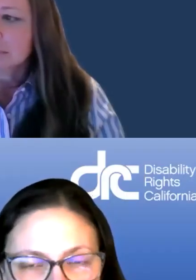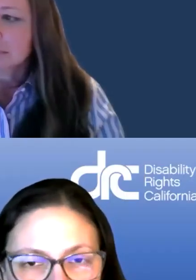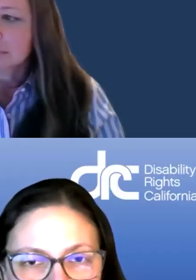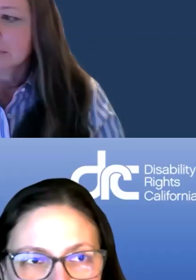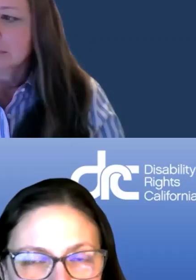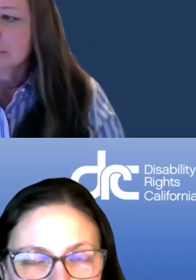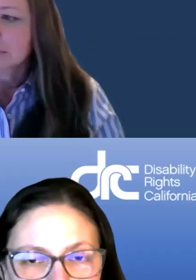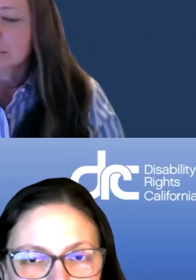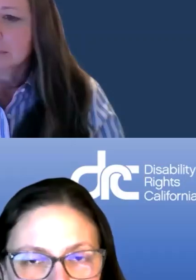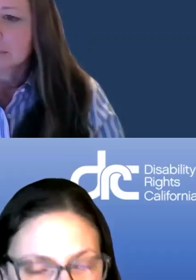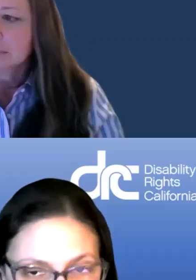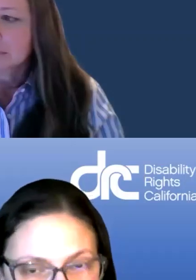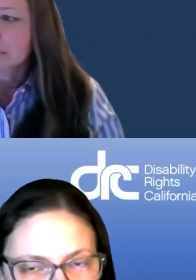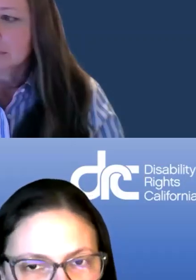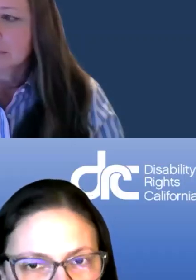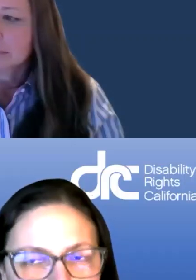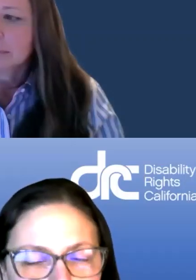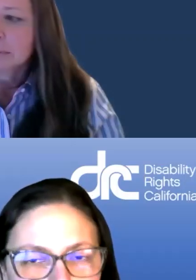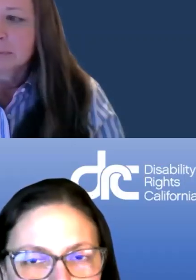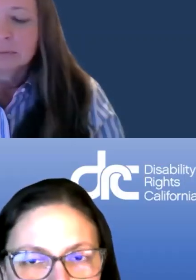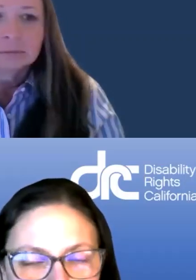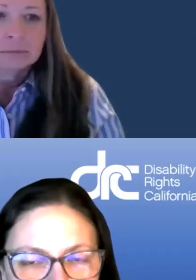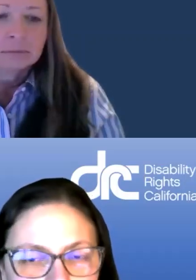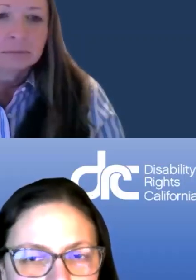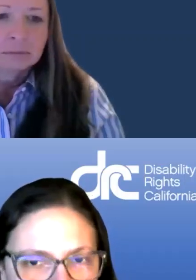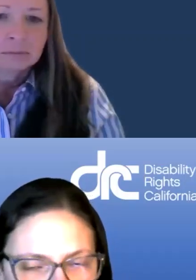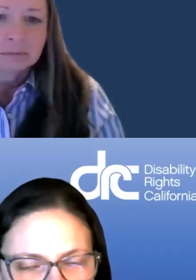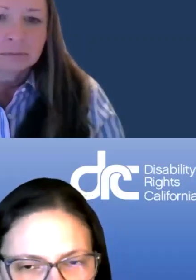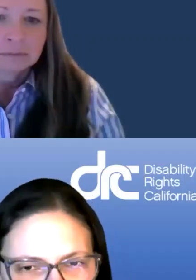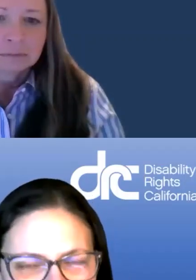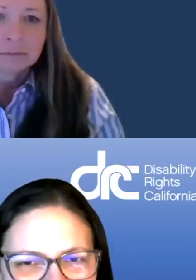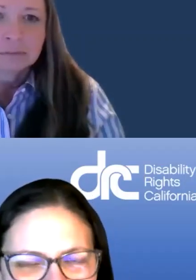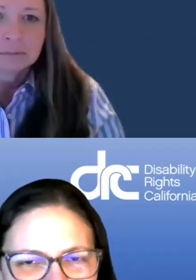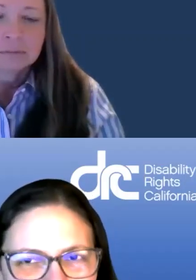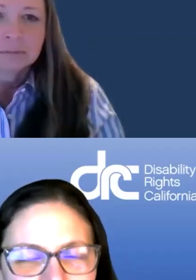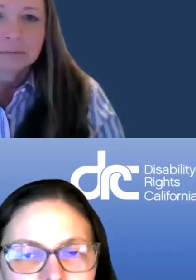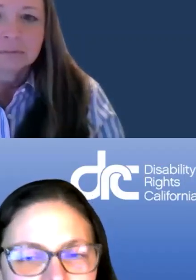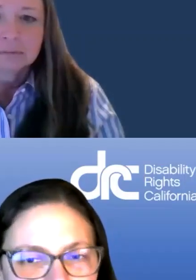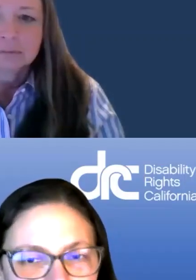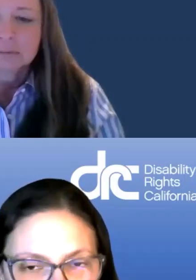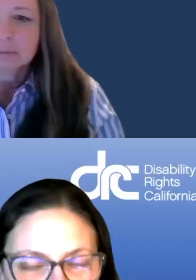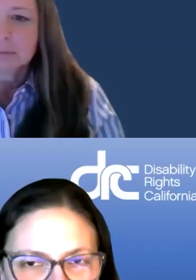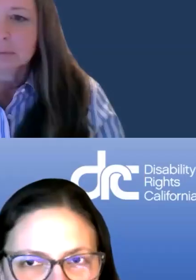without even being reviewed. So this was extremely concerning and a huge portion